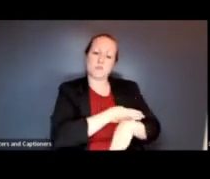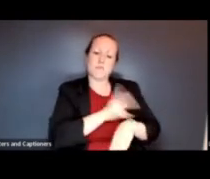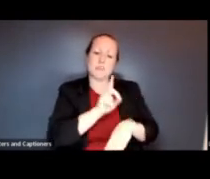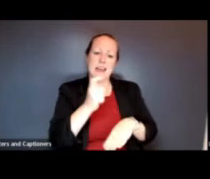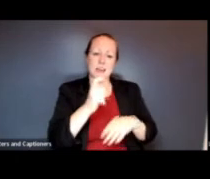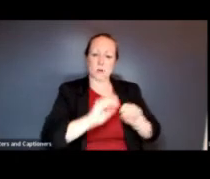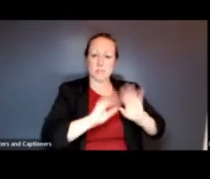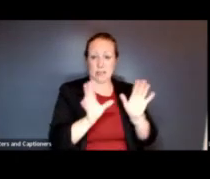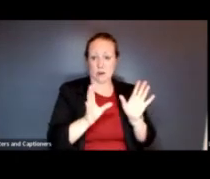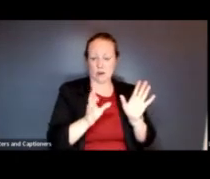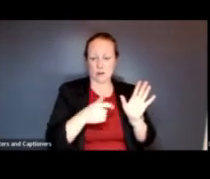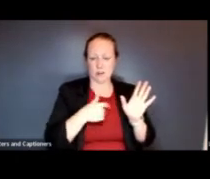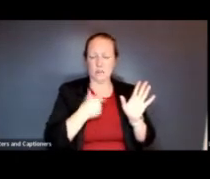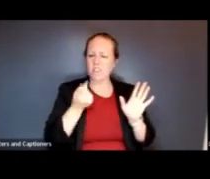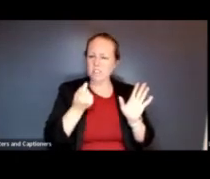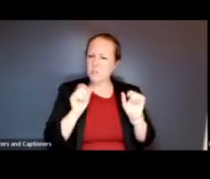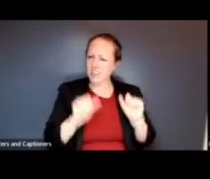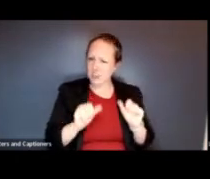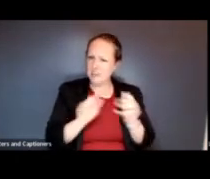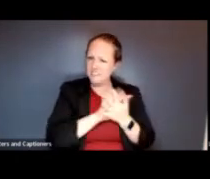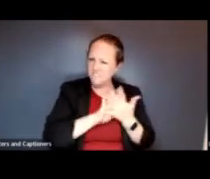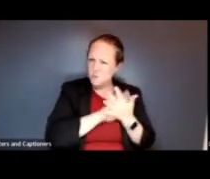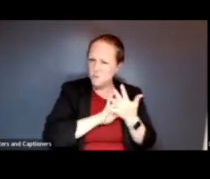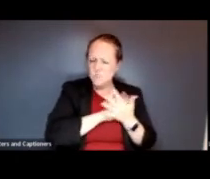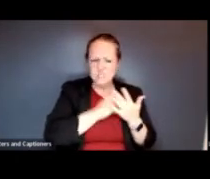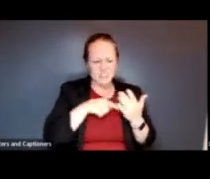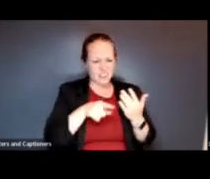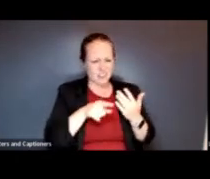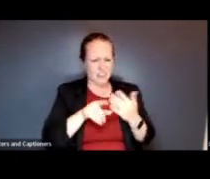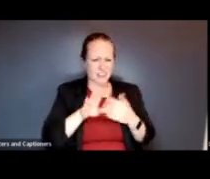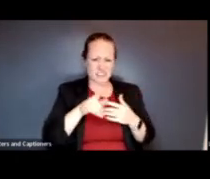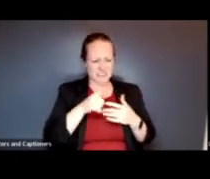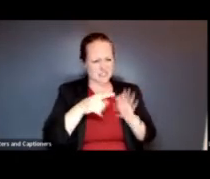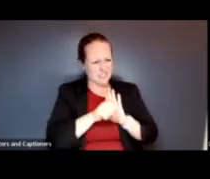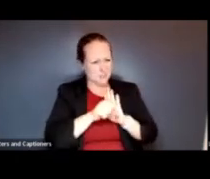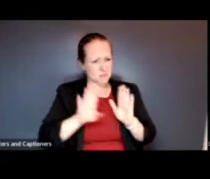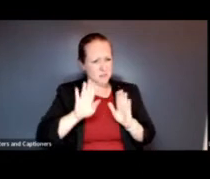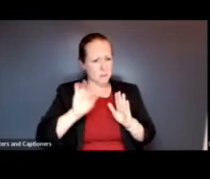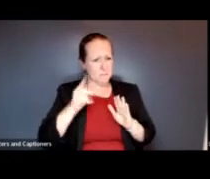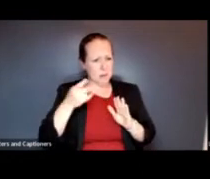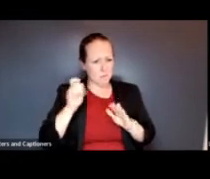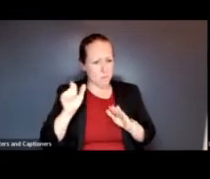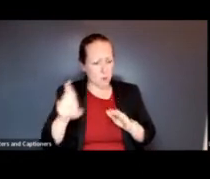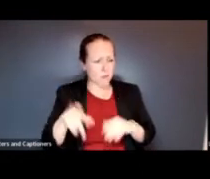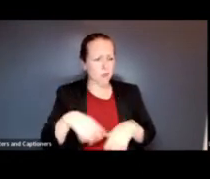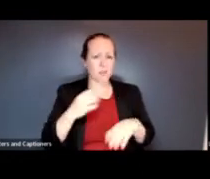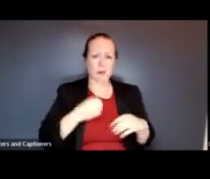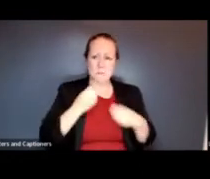can be confusing to figure out sort of the symptoms of bipolar are these emotional dysregulation symptoms related to brain injury? So you're